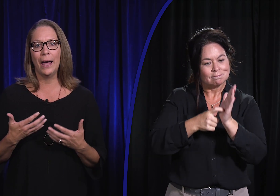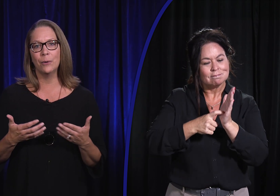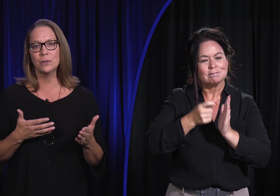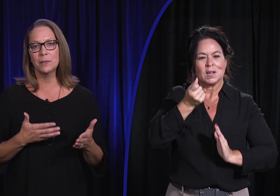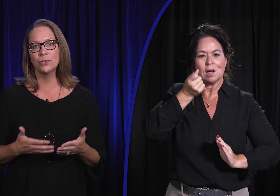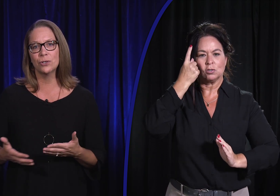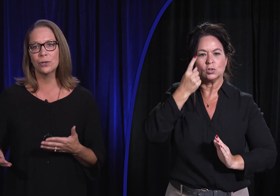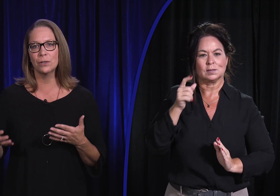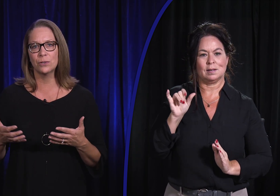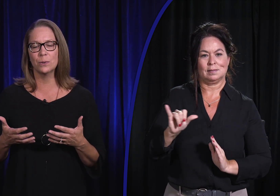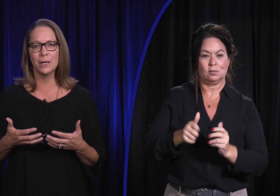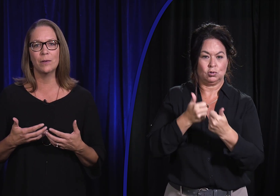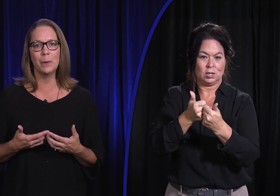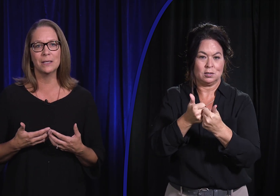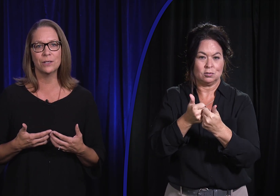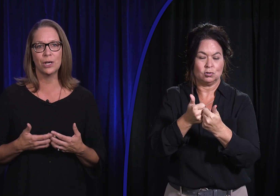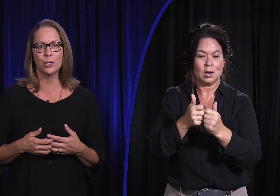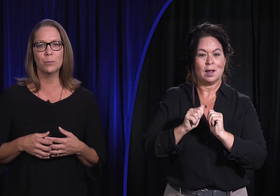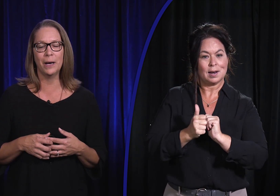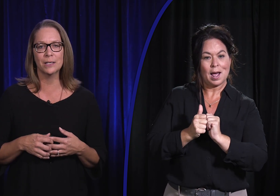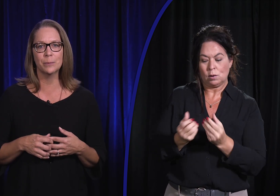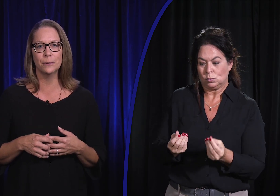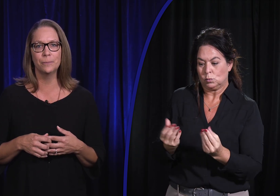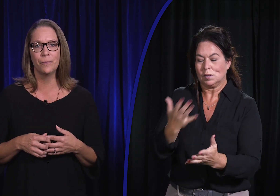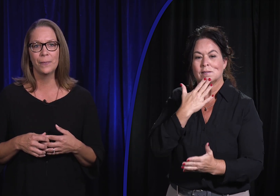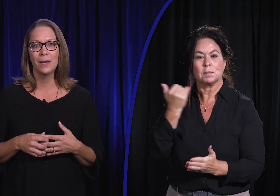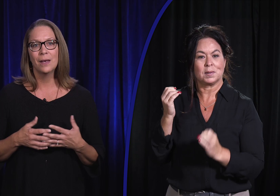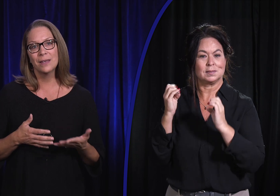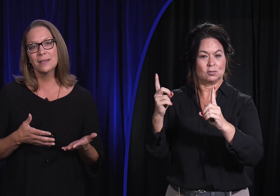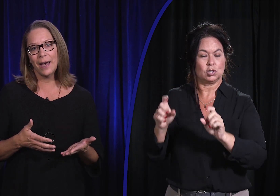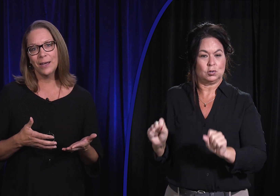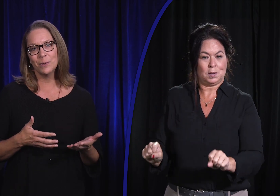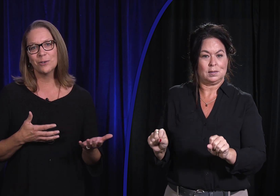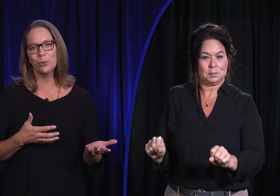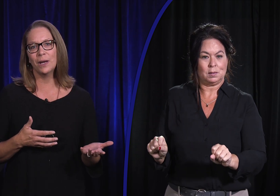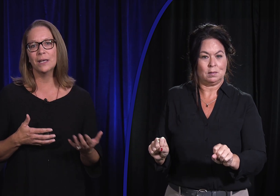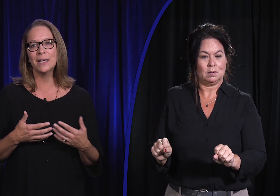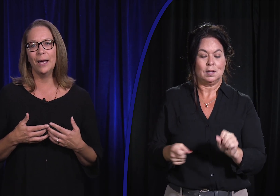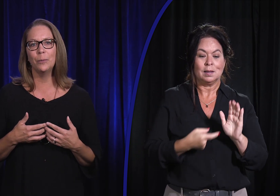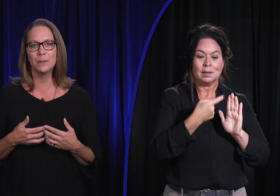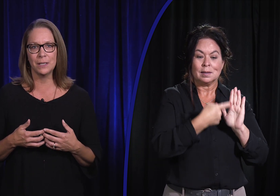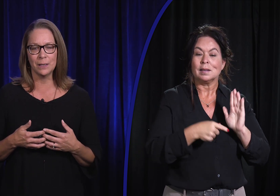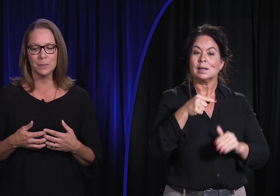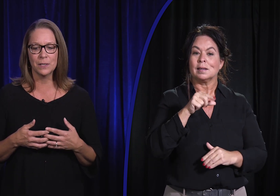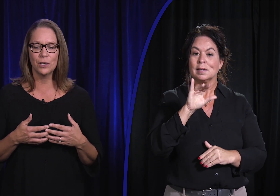how to ensure the students have the best education possible. This guide was created to help teams ensure